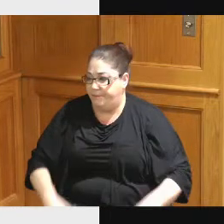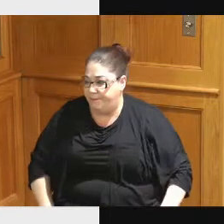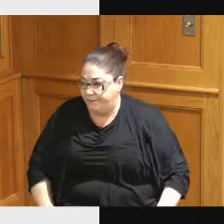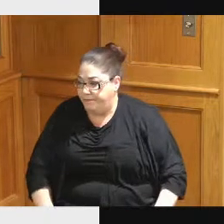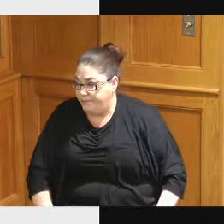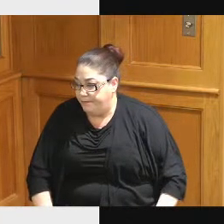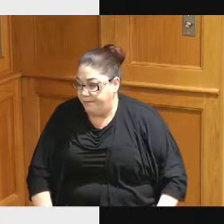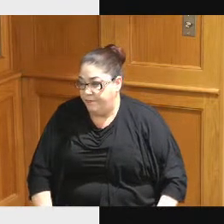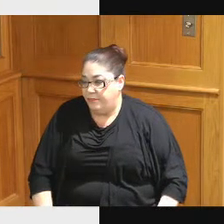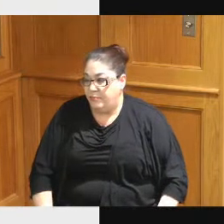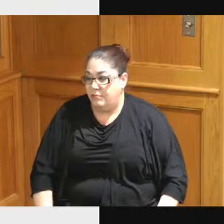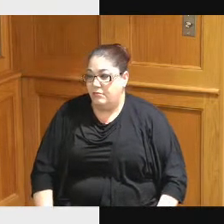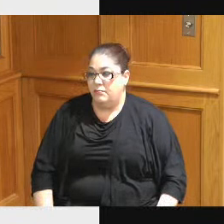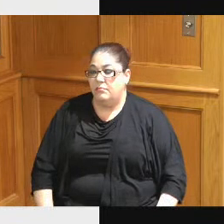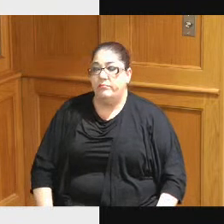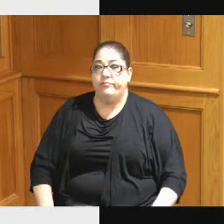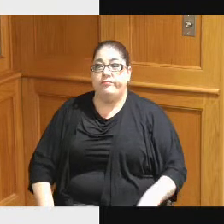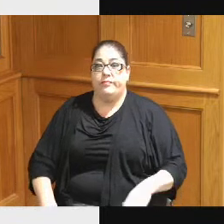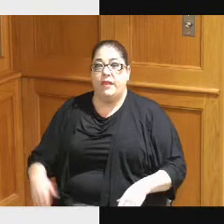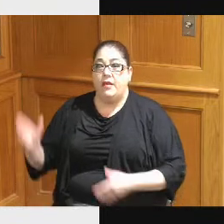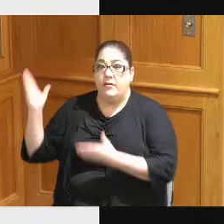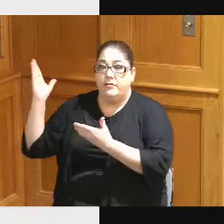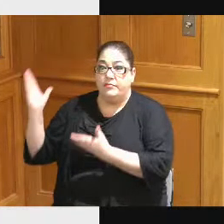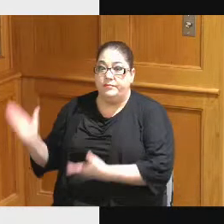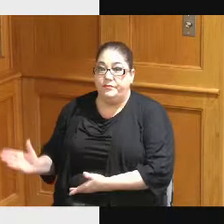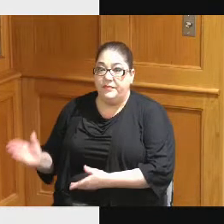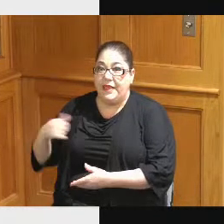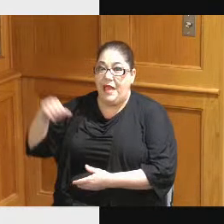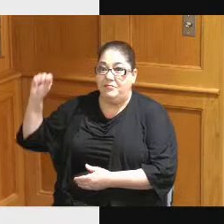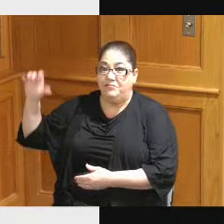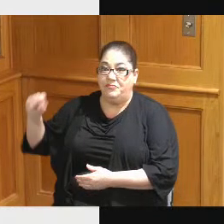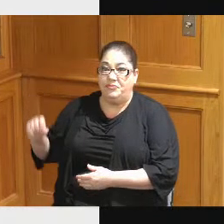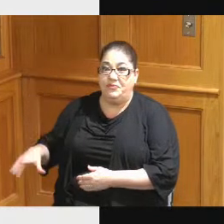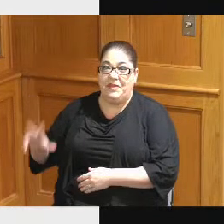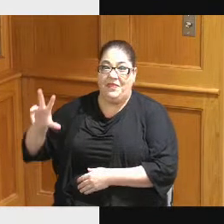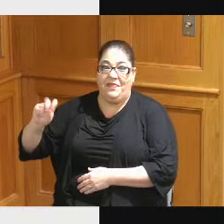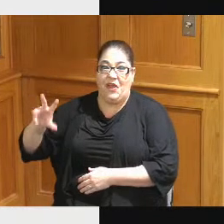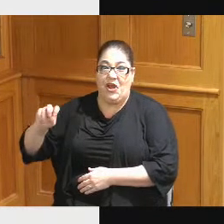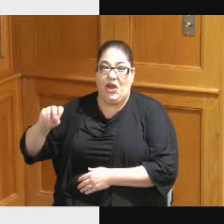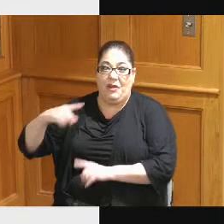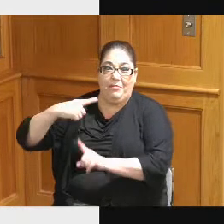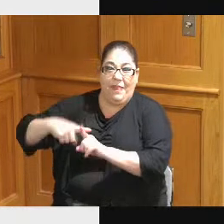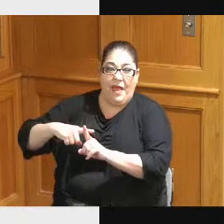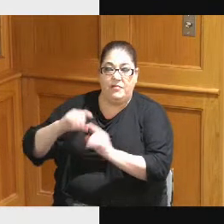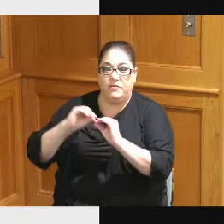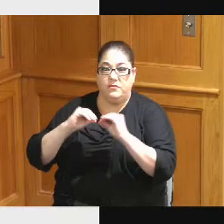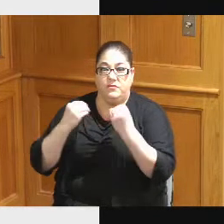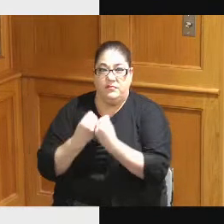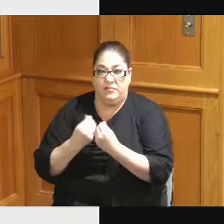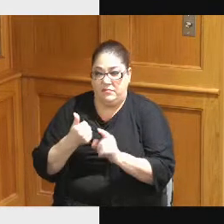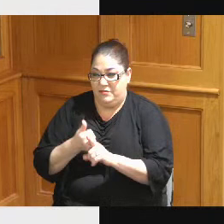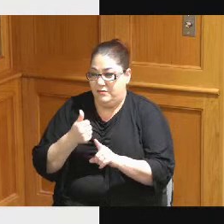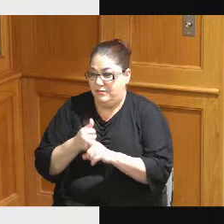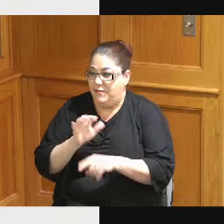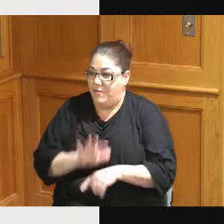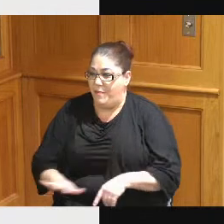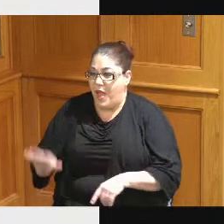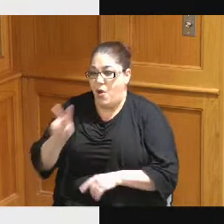this is a list of our partner agencies so they're about 30 different organizations that about 22 of